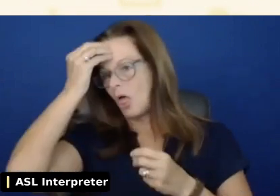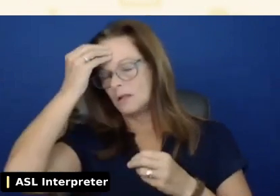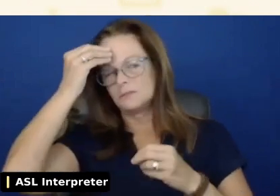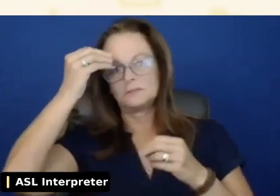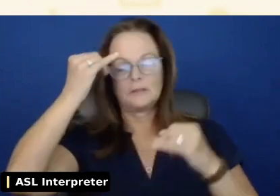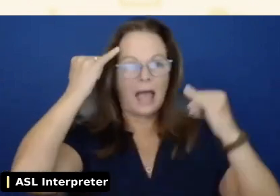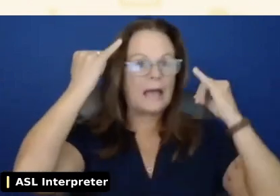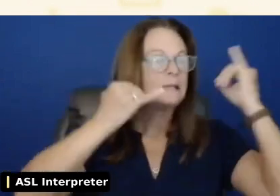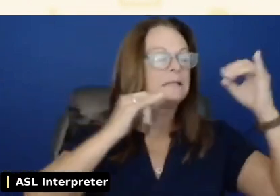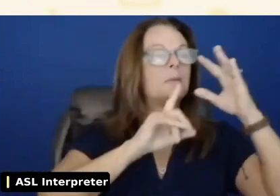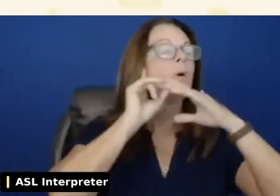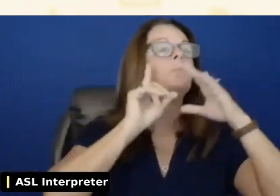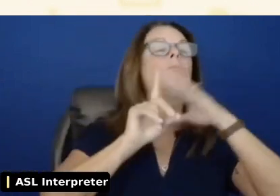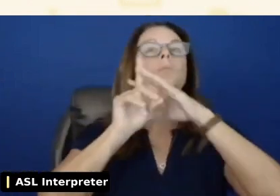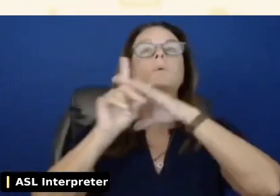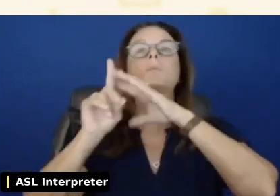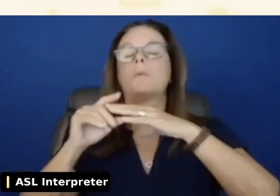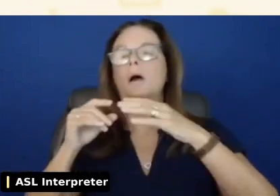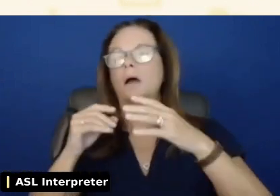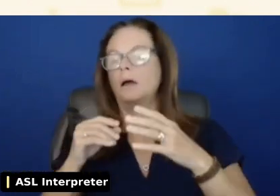but also you get easily distracted.